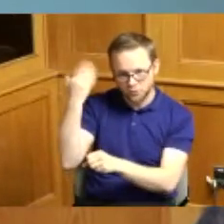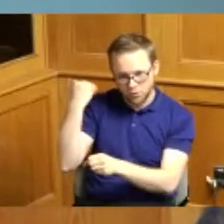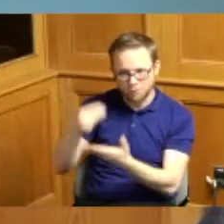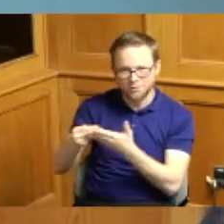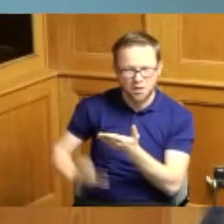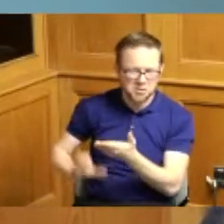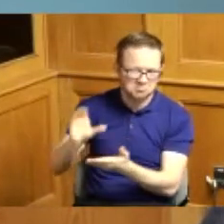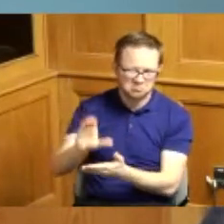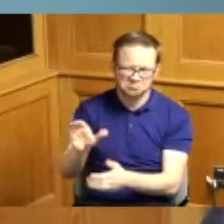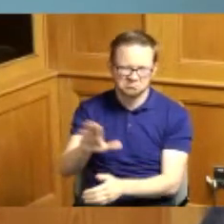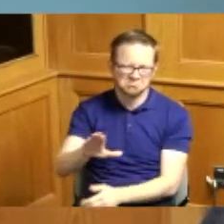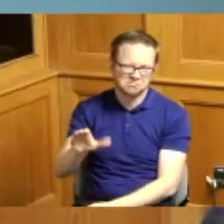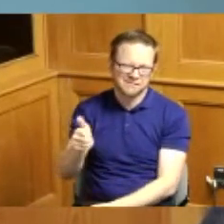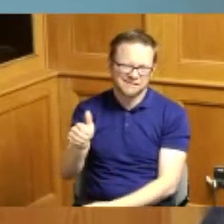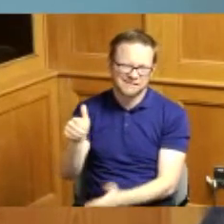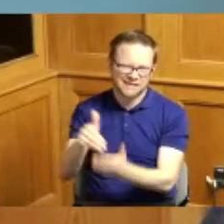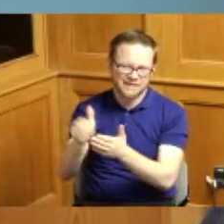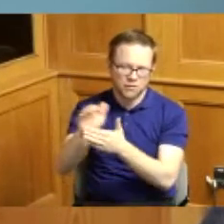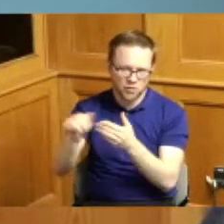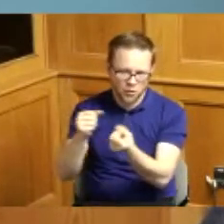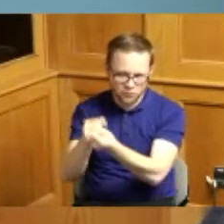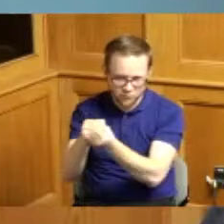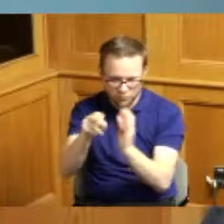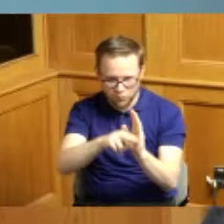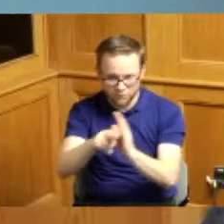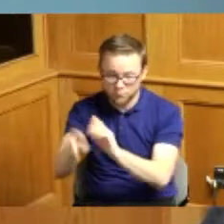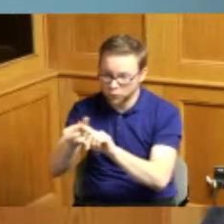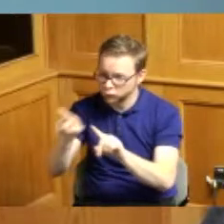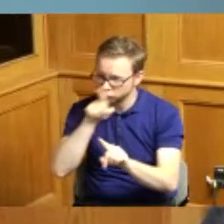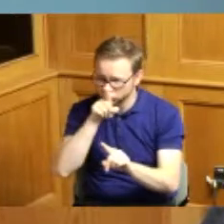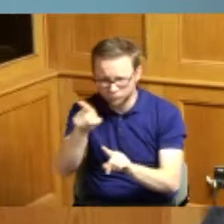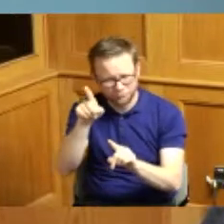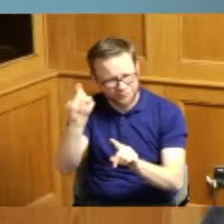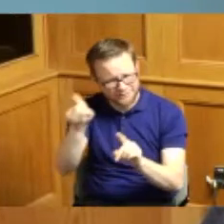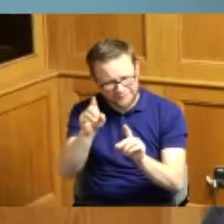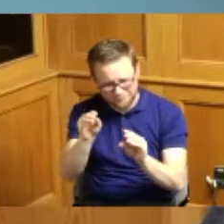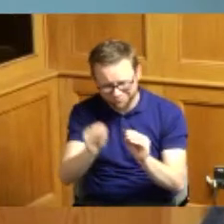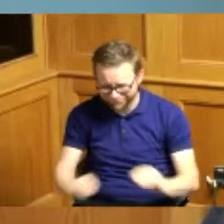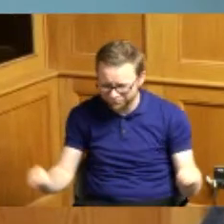ten thousand dollars to that effort but it's so much more that needs to be done um I went